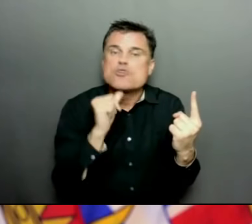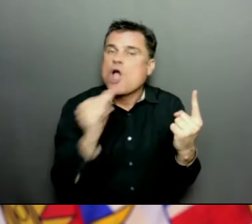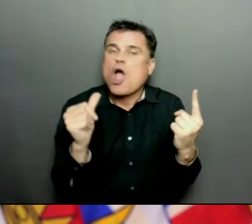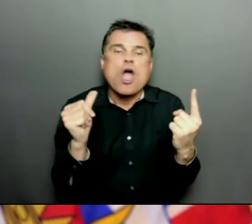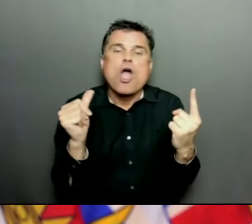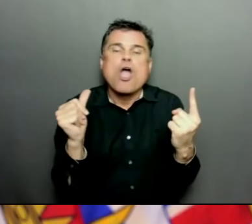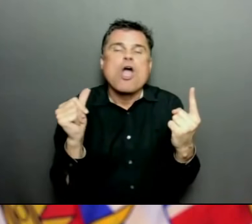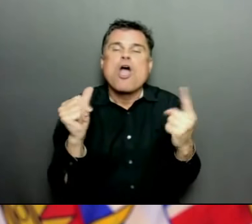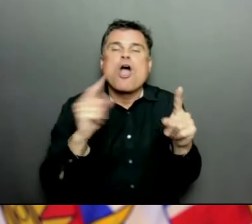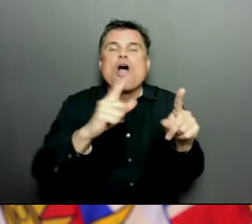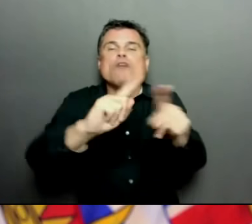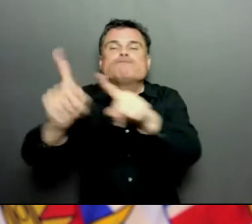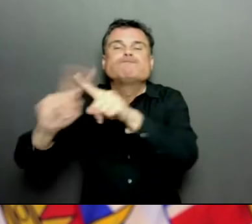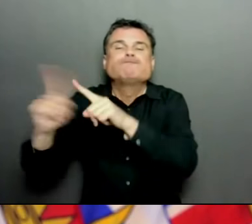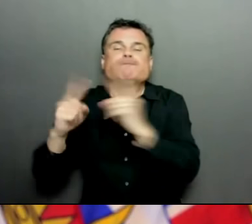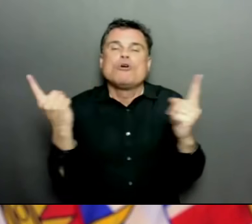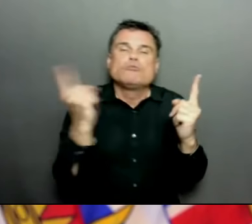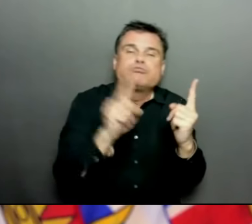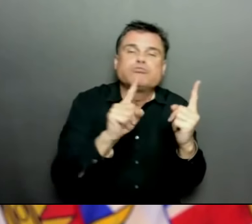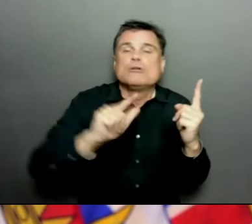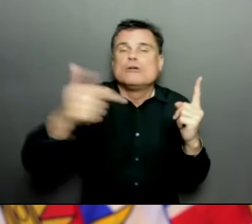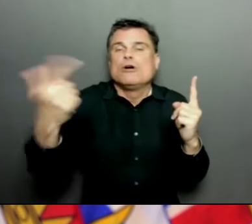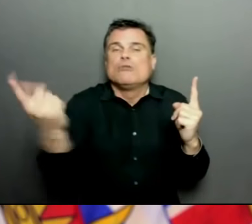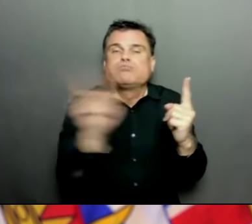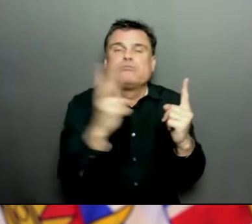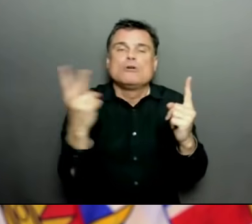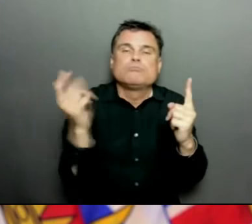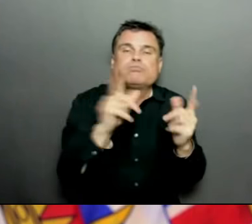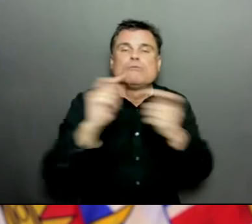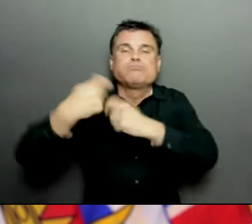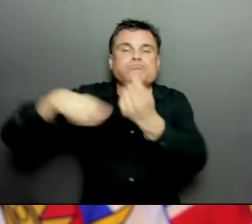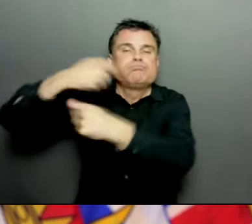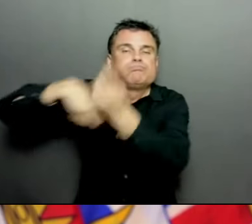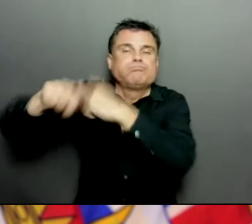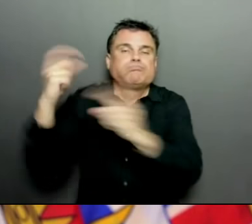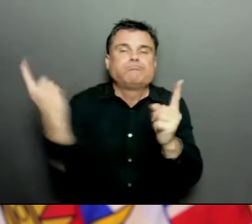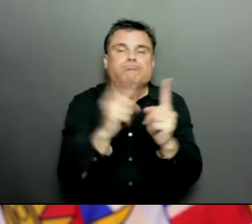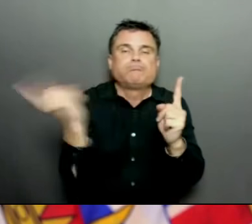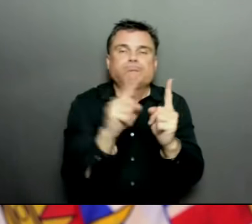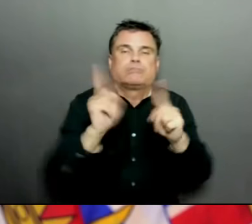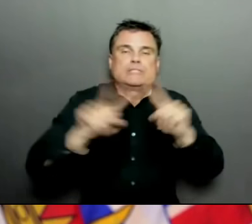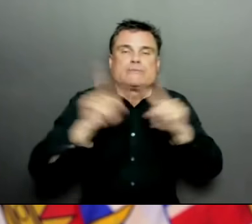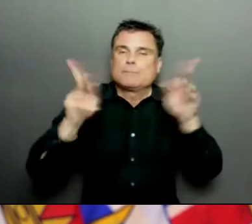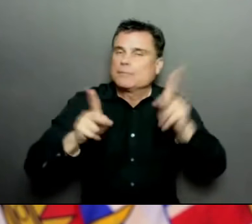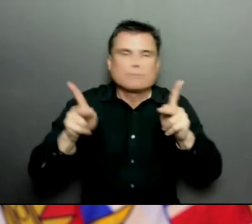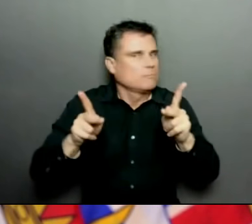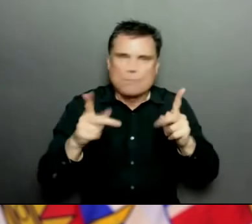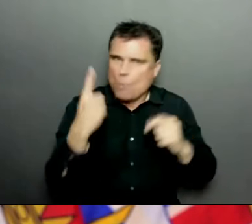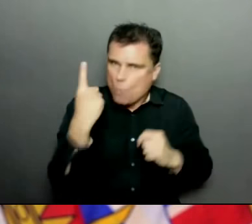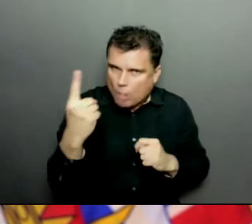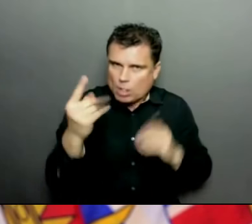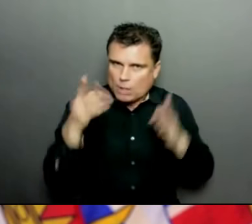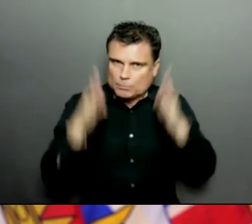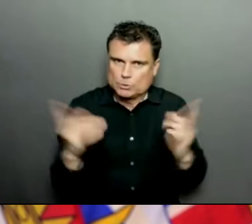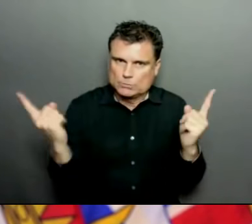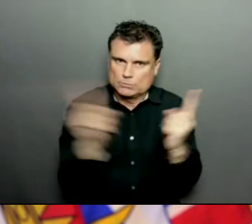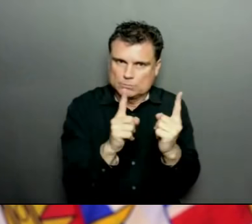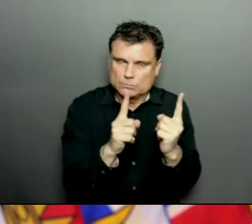those safe visits that have been in place over the last few months. Really, the focus on being able to safely visit in long-term care